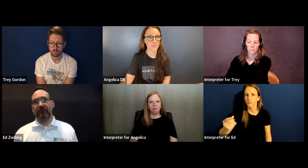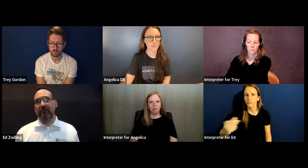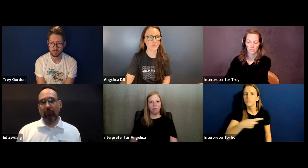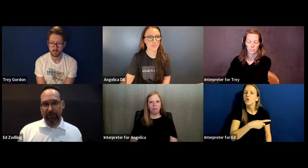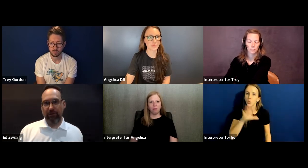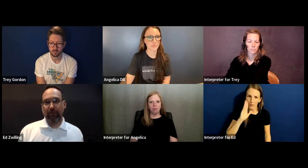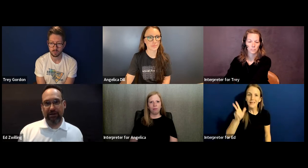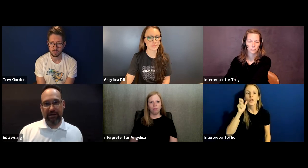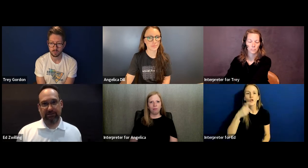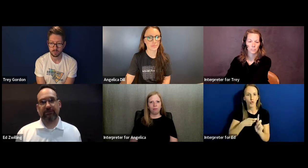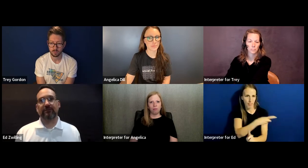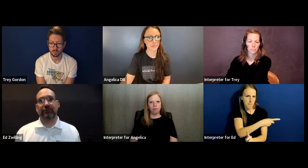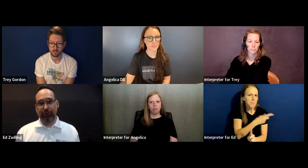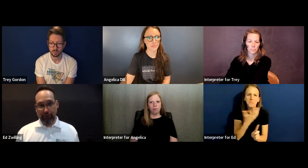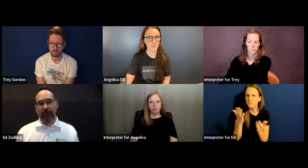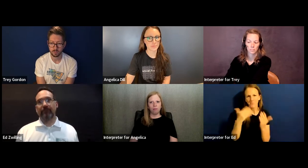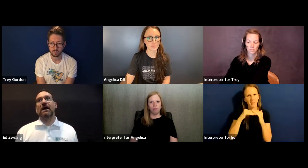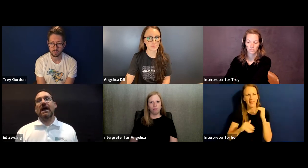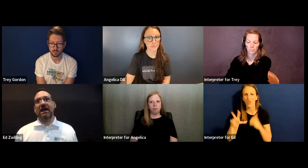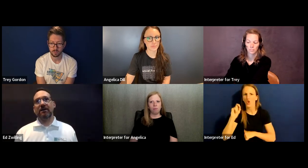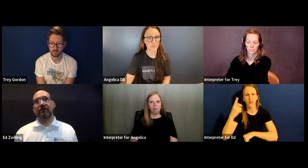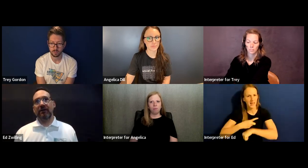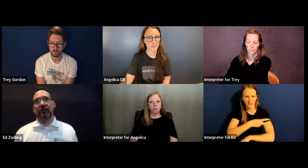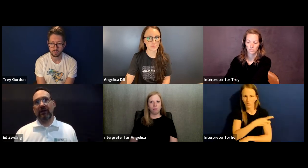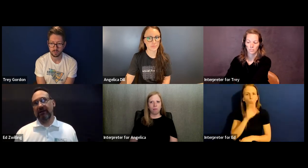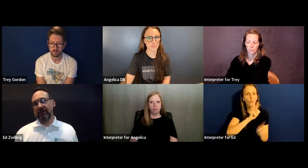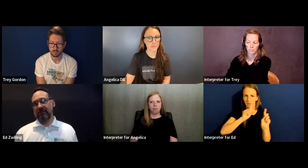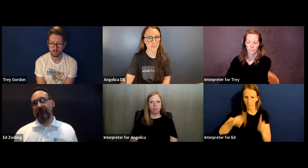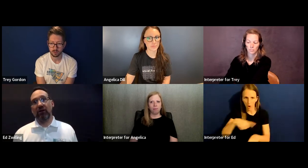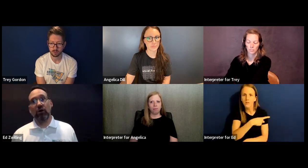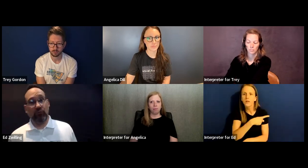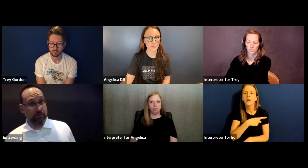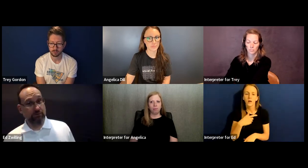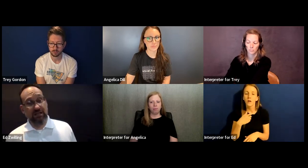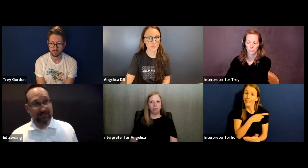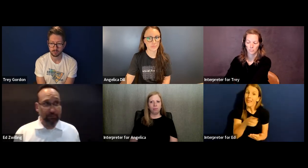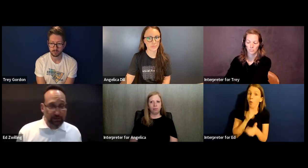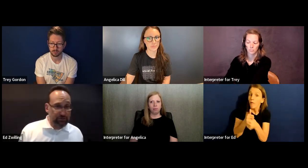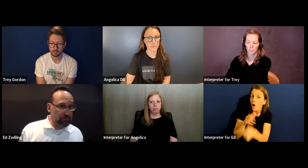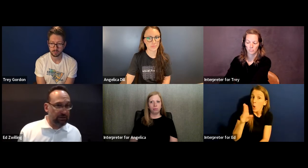from them within 30 days for sure and they would likely follow up with you same thing is true the